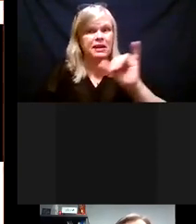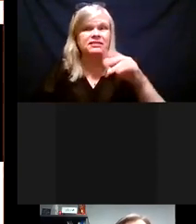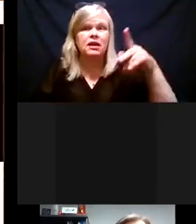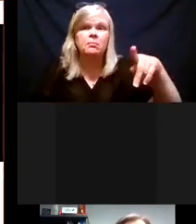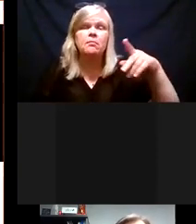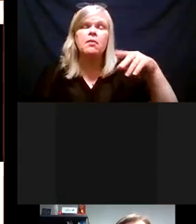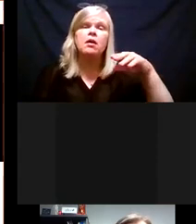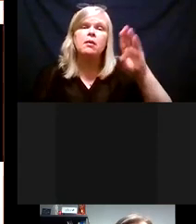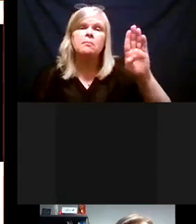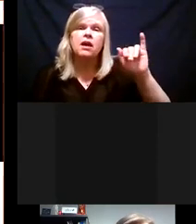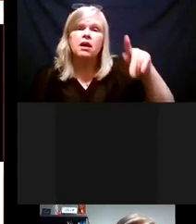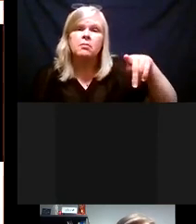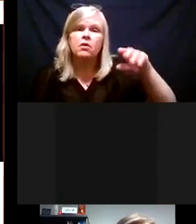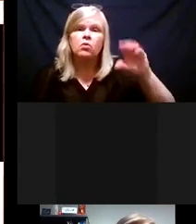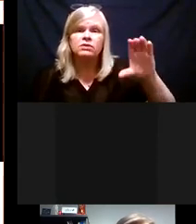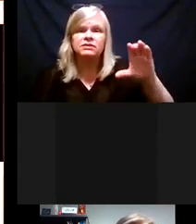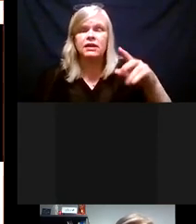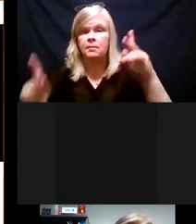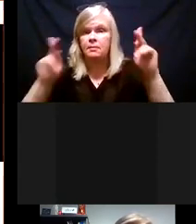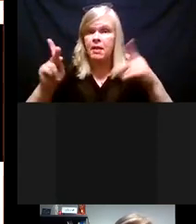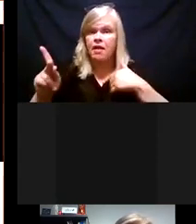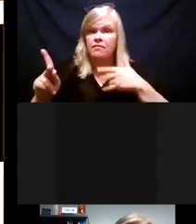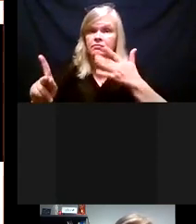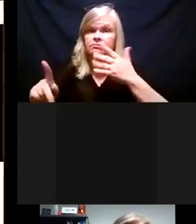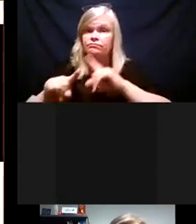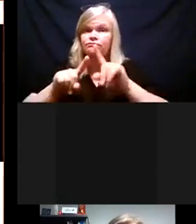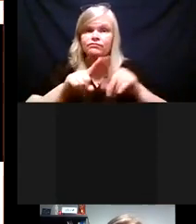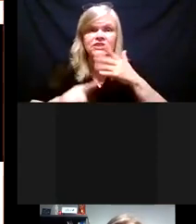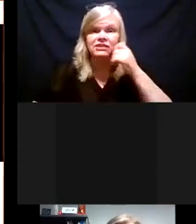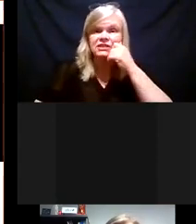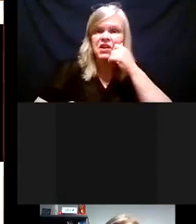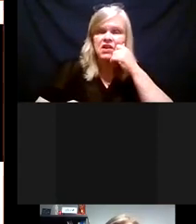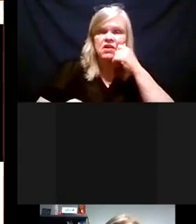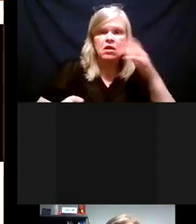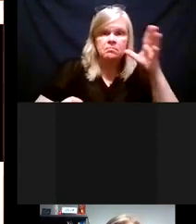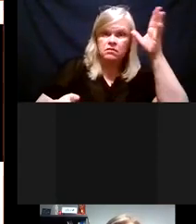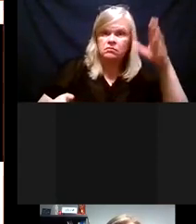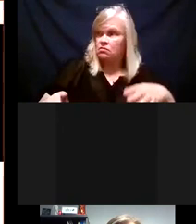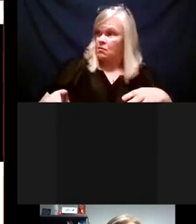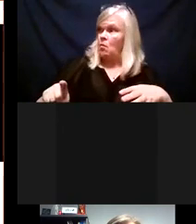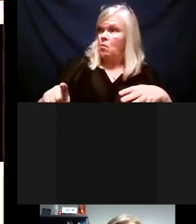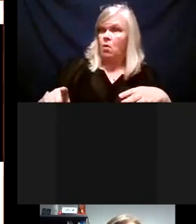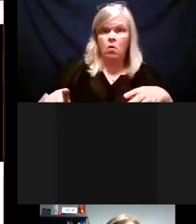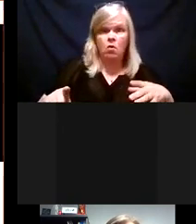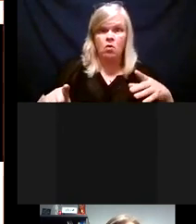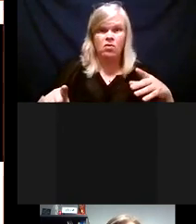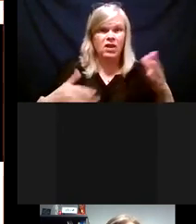ALSO BE DISPROPORTIONATELY ENFORCED WHEN IT'S A SAME-SEX